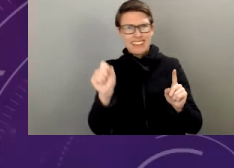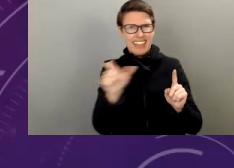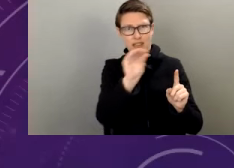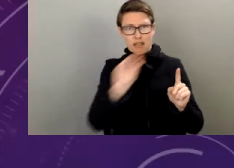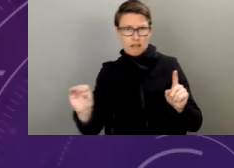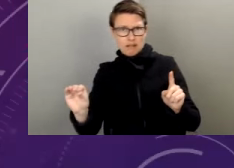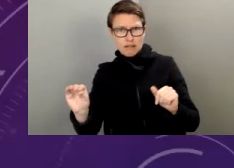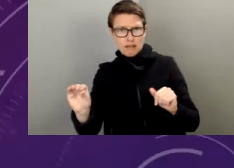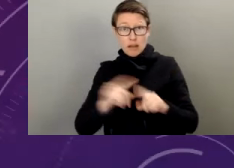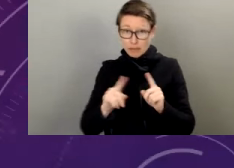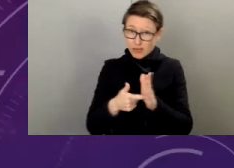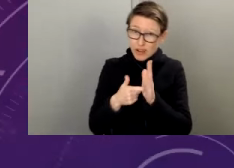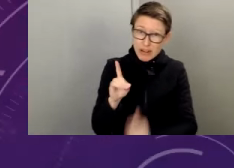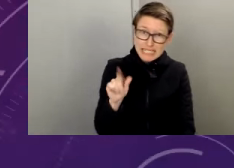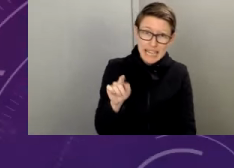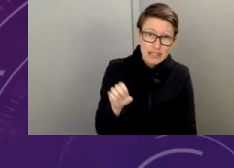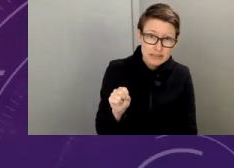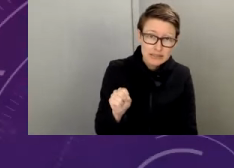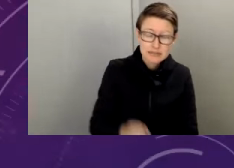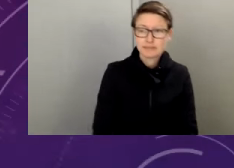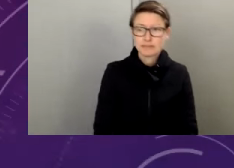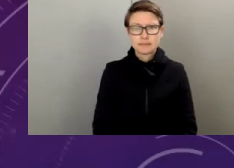but dates are required and Glen next one place